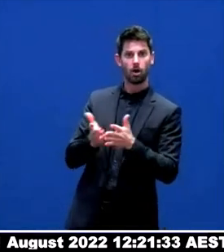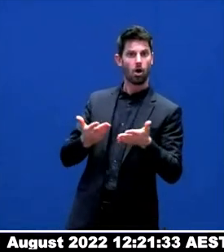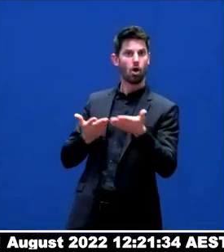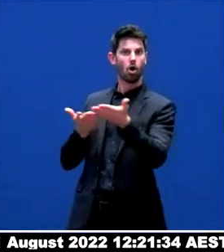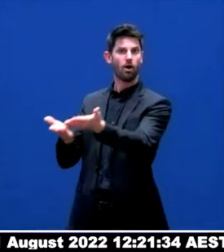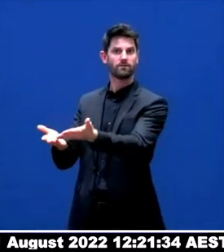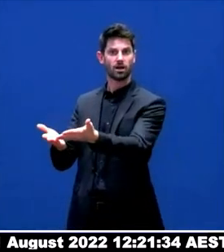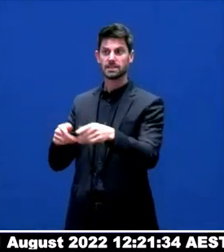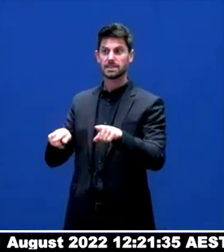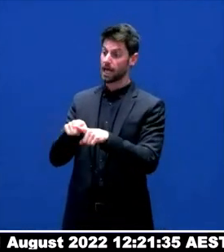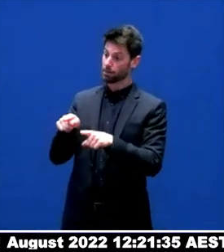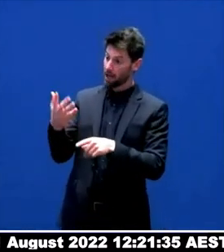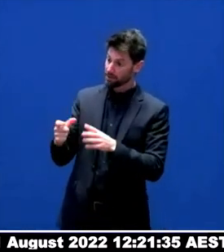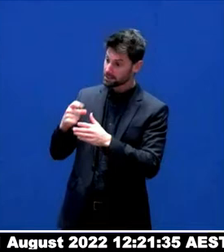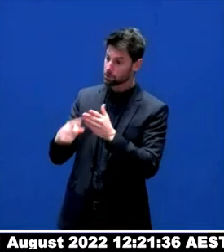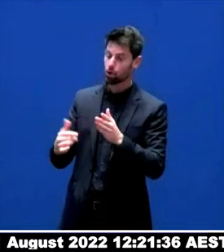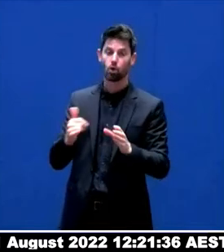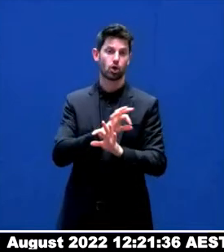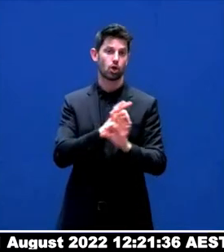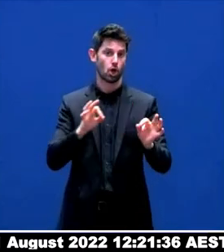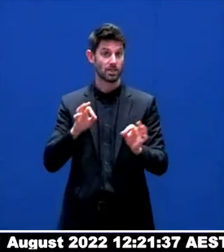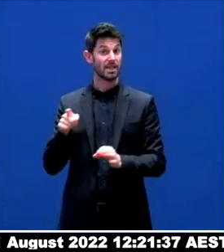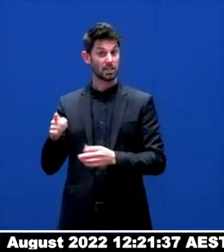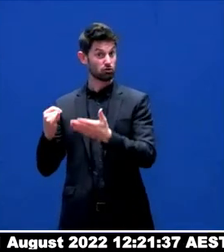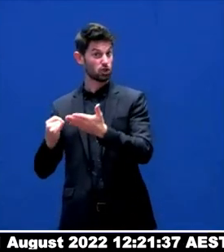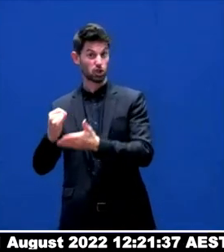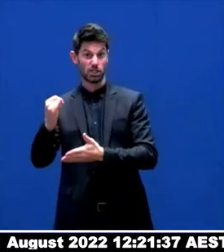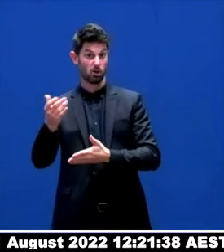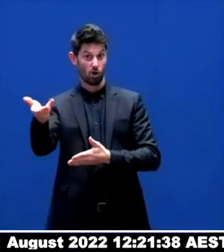might be made. If they reject the reasonable offers, as you say, they have appeal